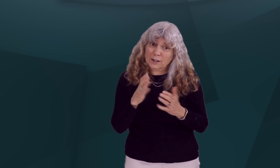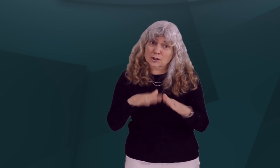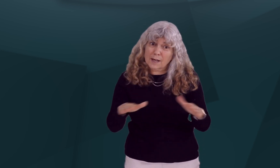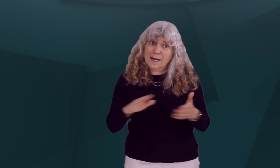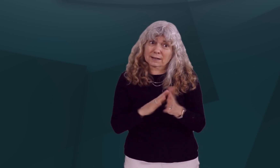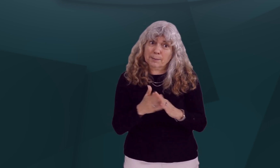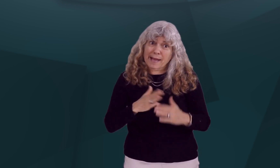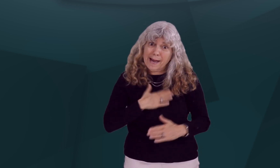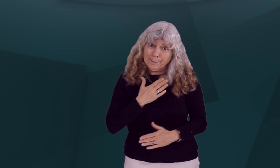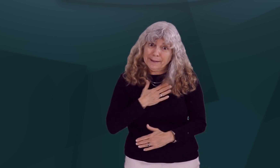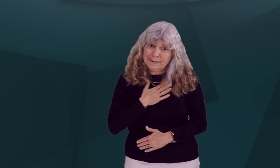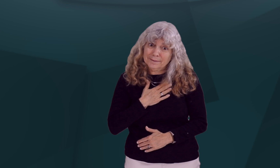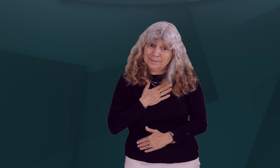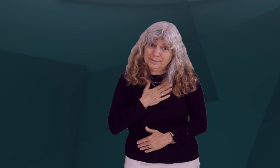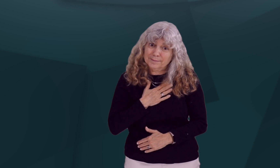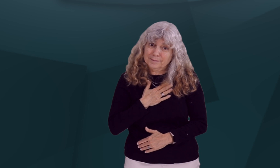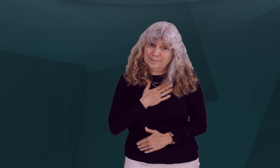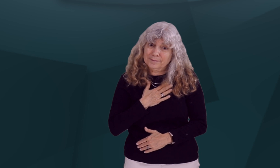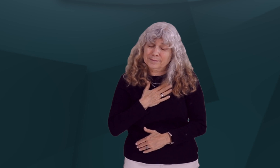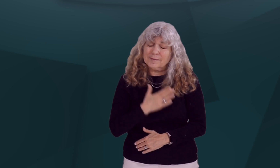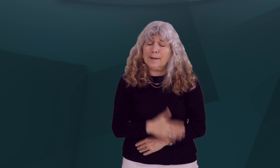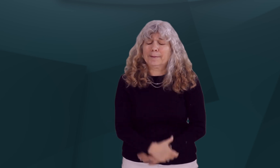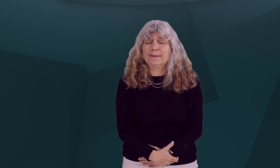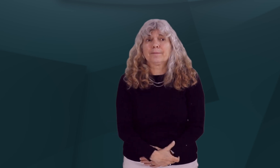Most of all, you want your child to be happy.